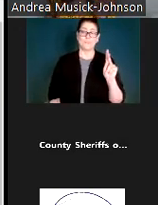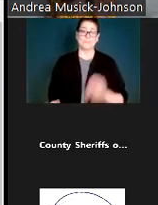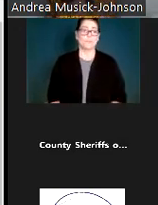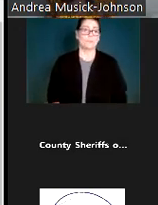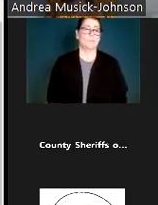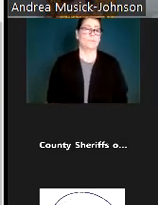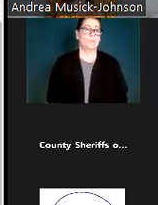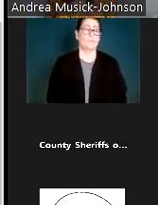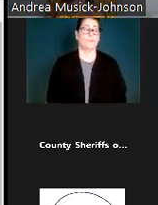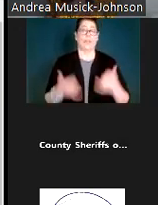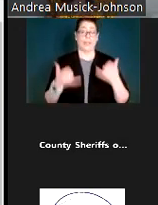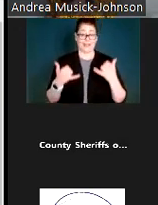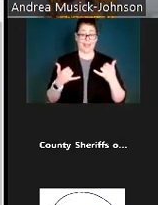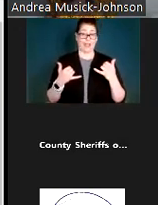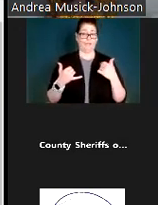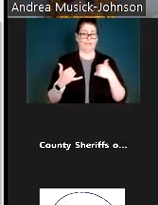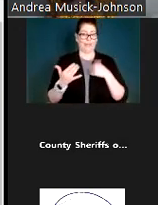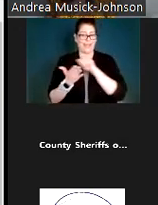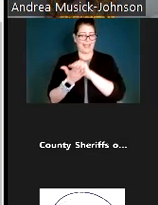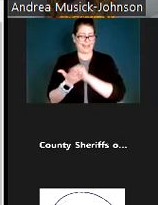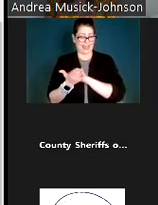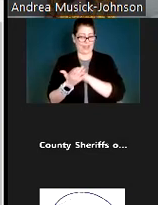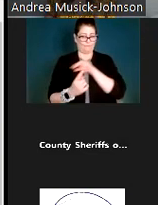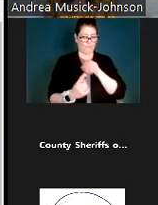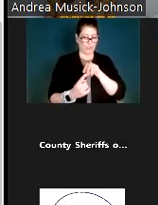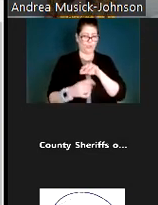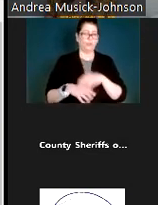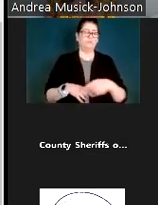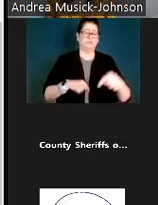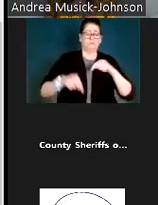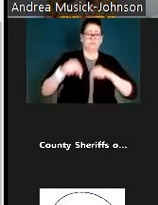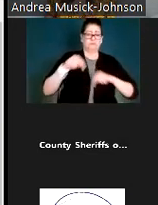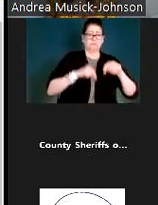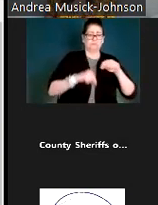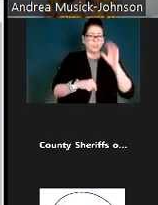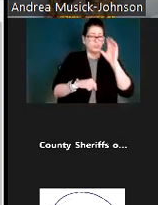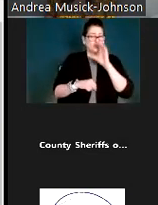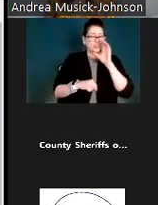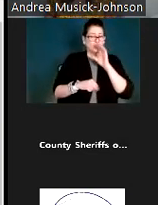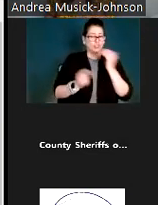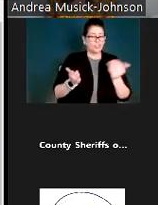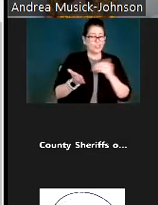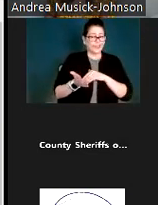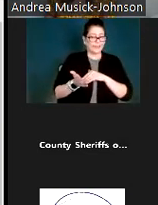now that I'm signed in, let's go back to the search so I can show you what it looks